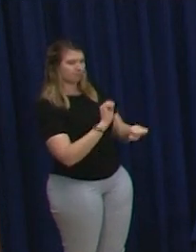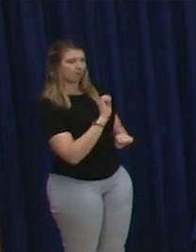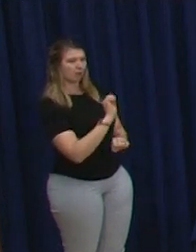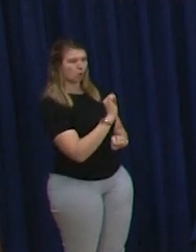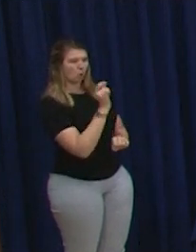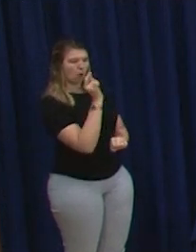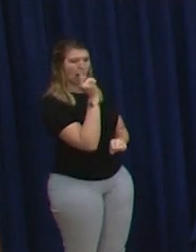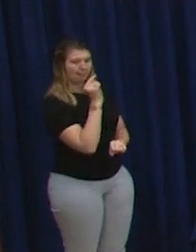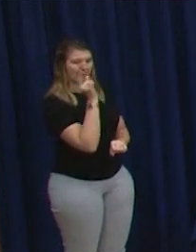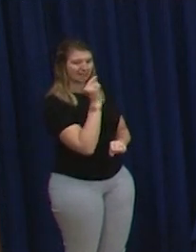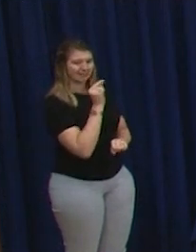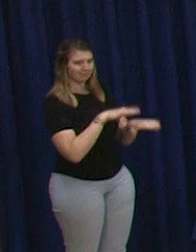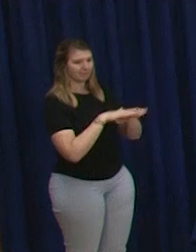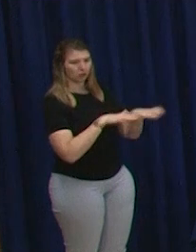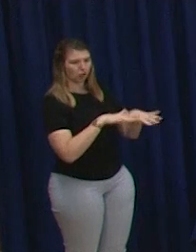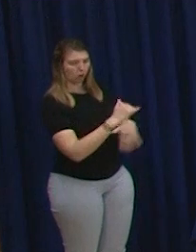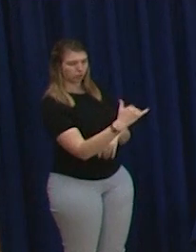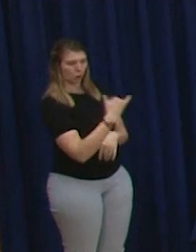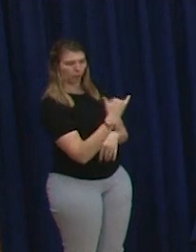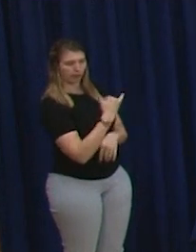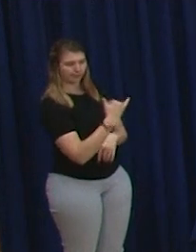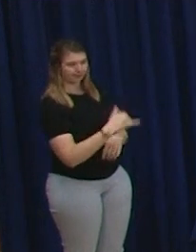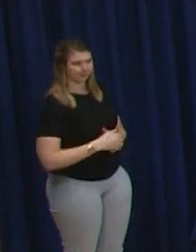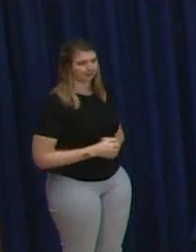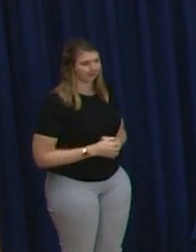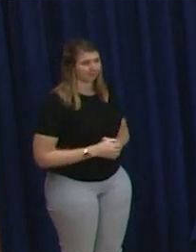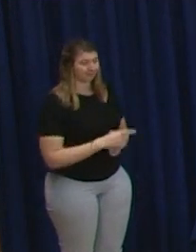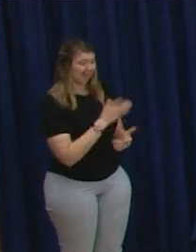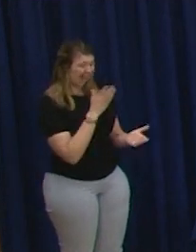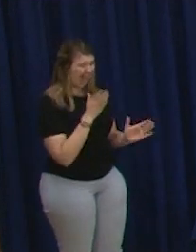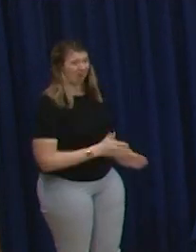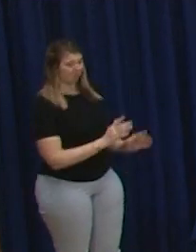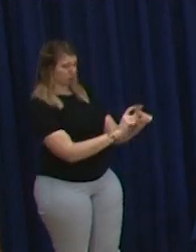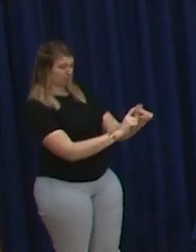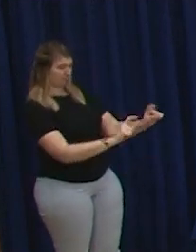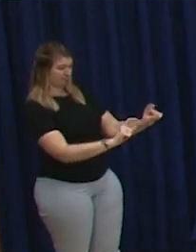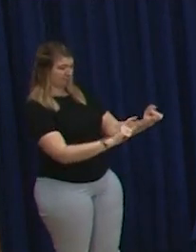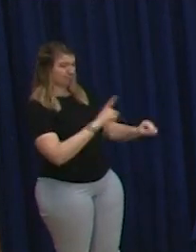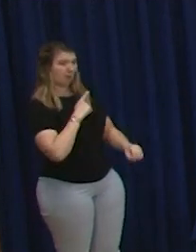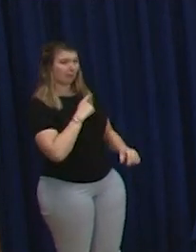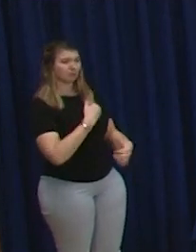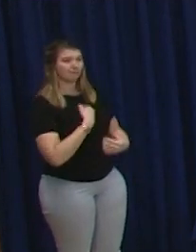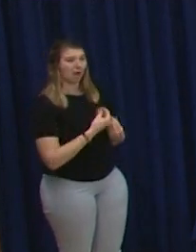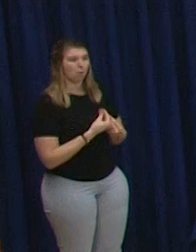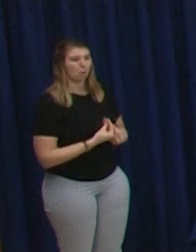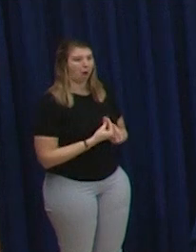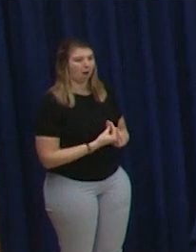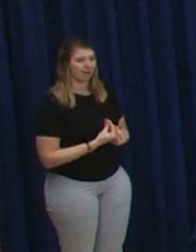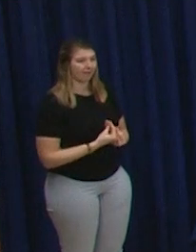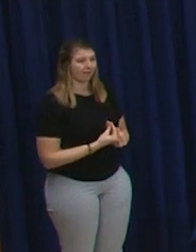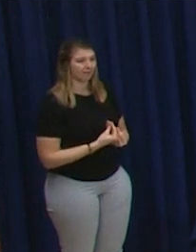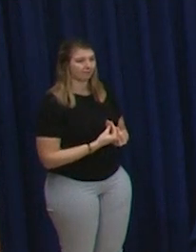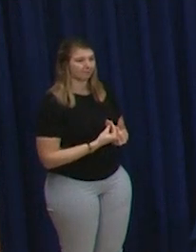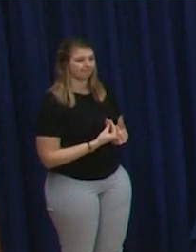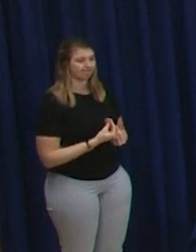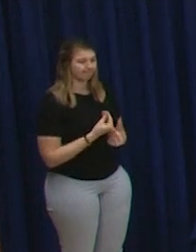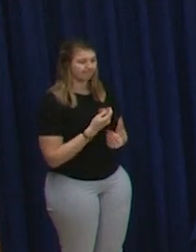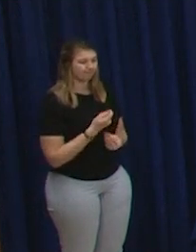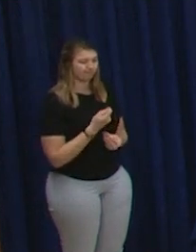my computer because I have quite low awareness of what I'm worth, because I was not diagnosed